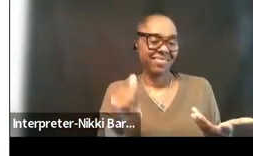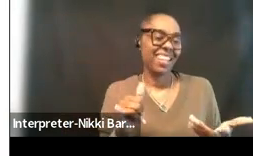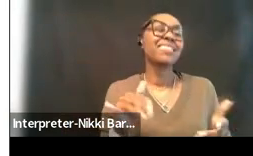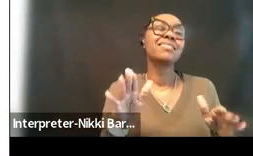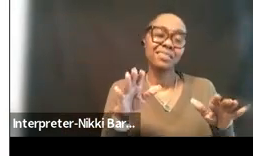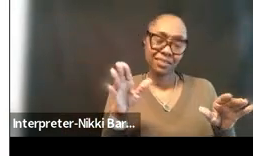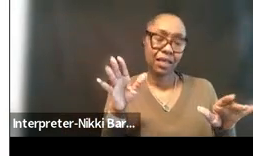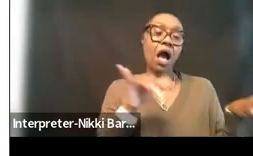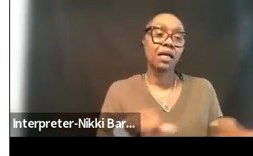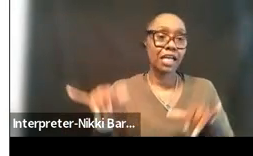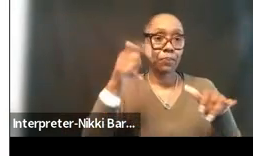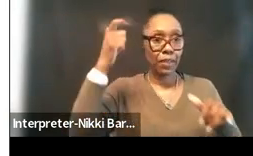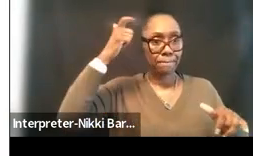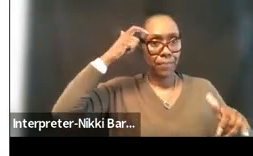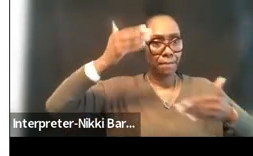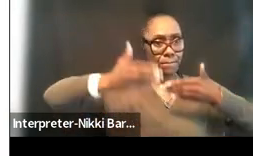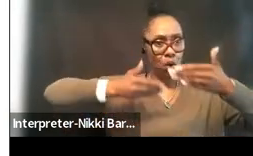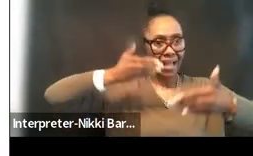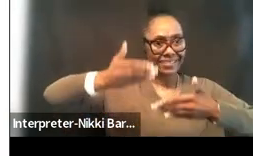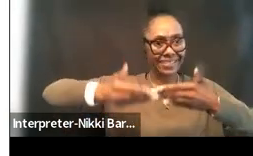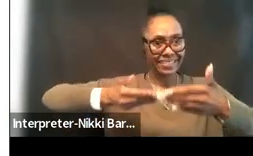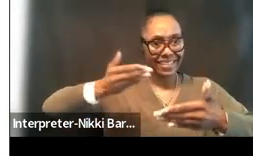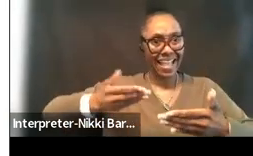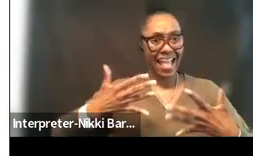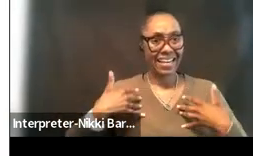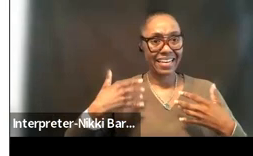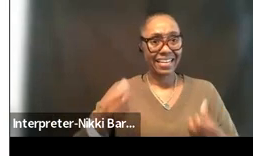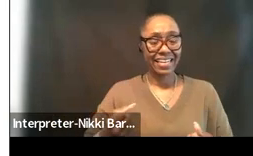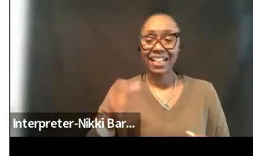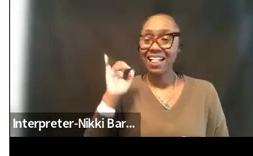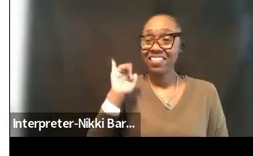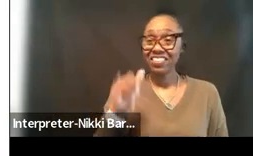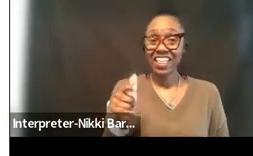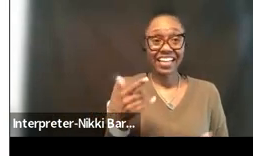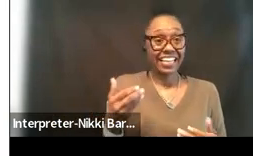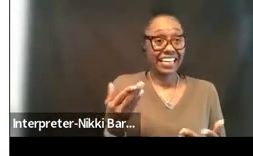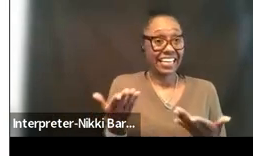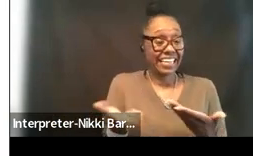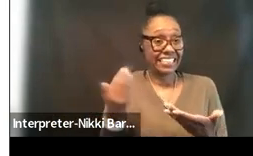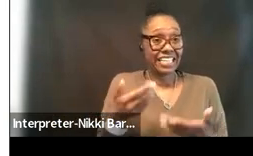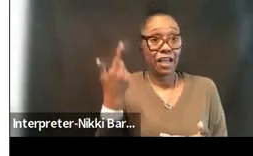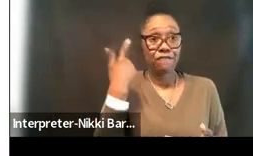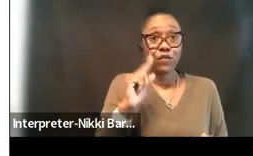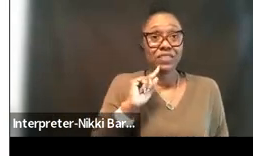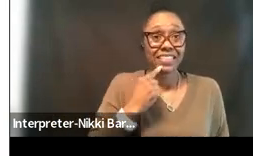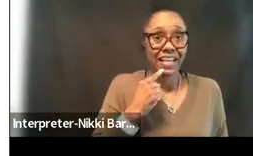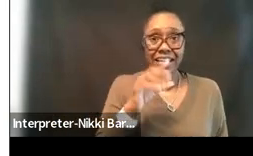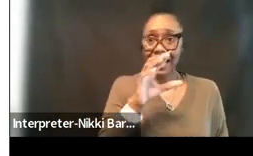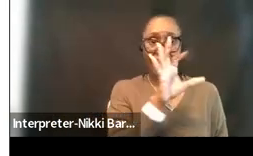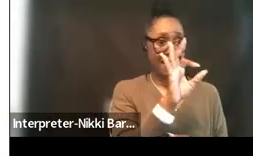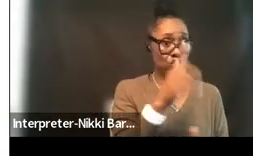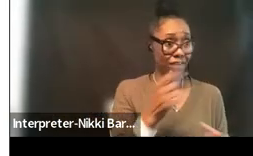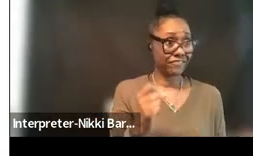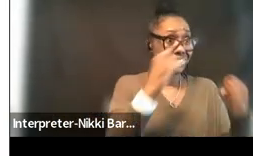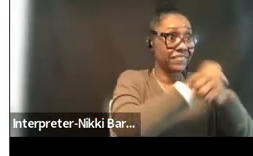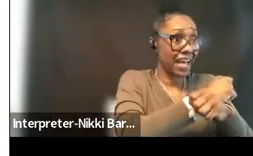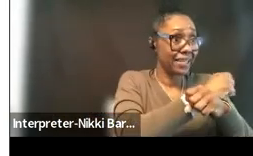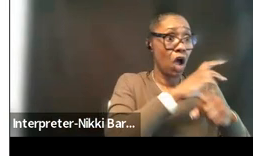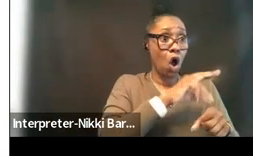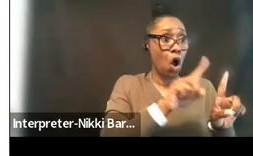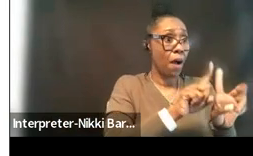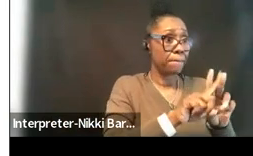And again, this is common because of the brain process and healing that is taking place that one can easily go into crisis state or fight or flight mode even though there is no physical danger present.